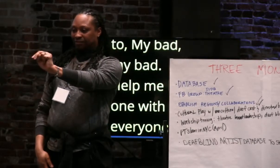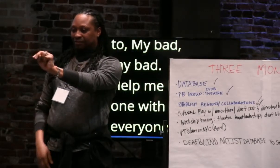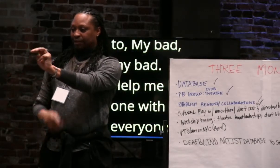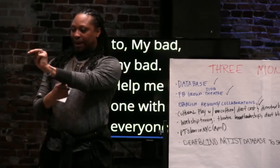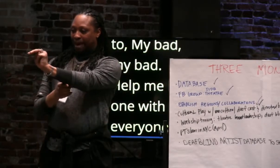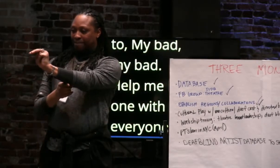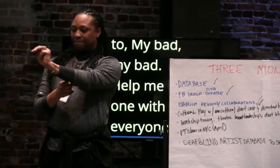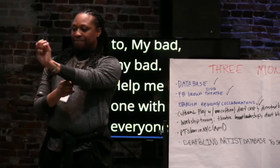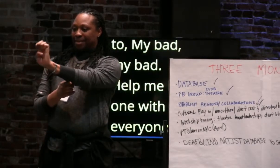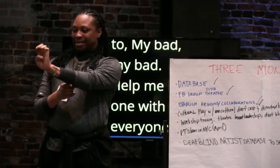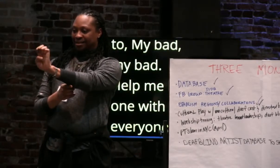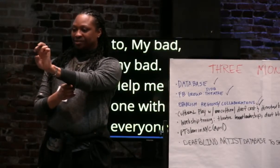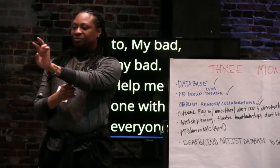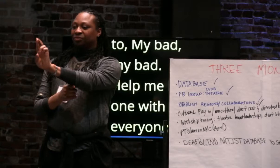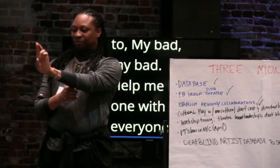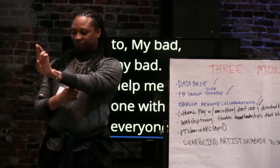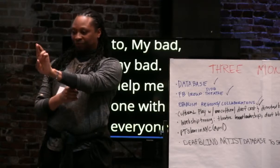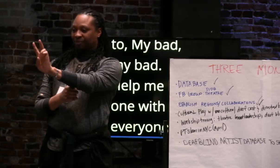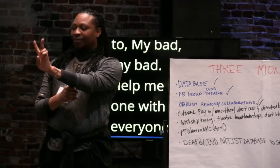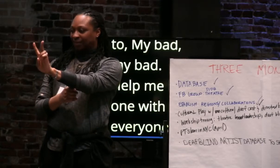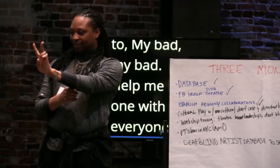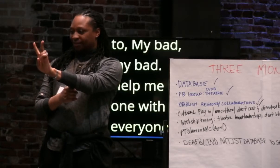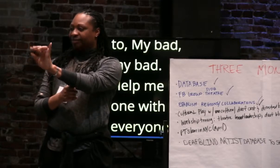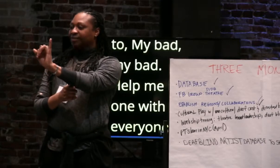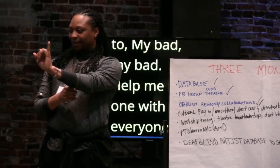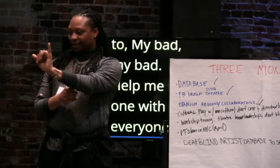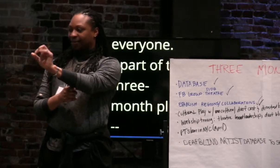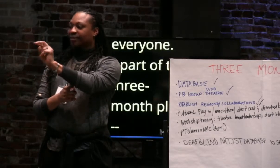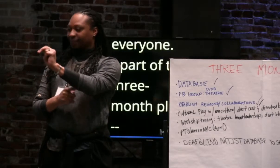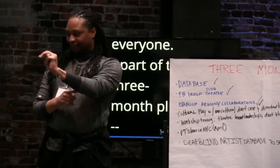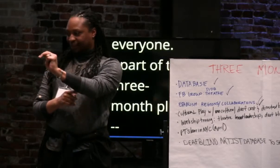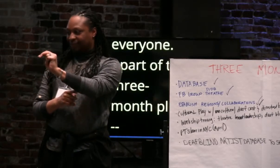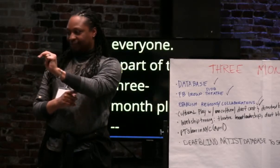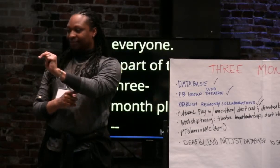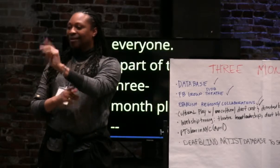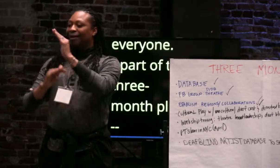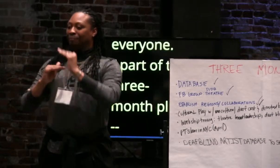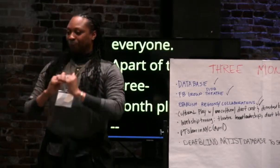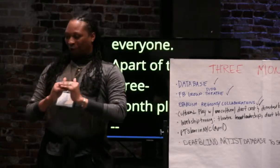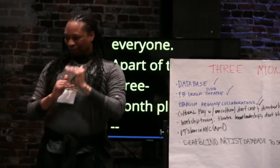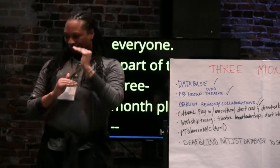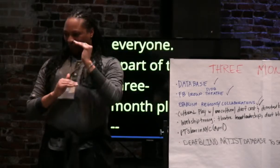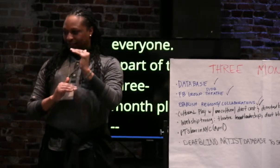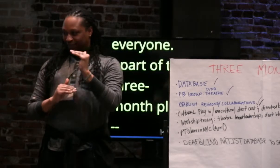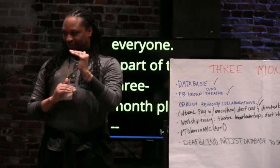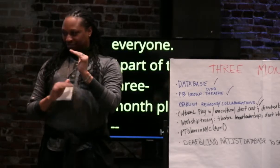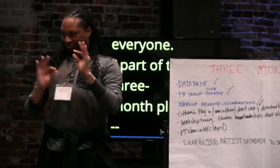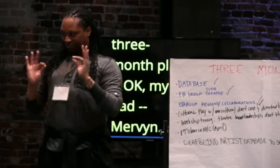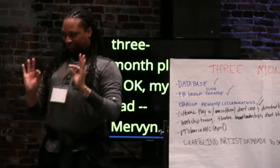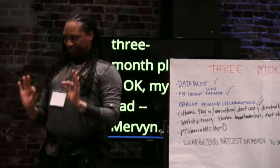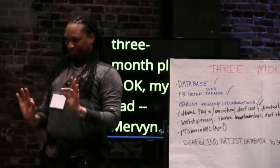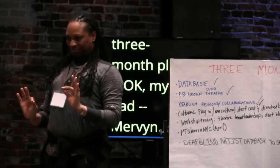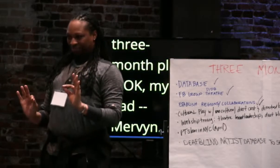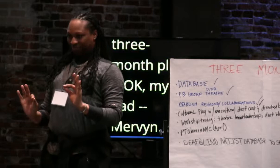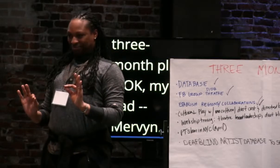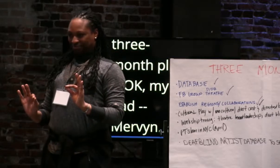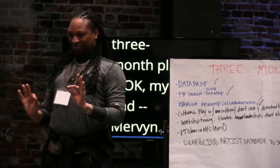Mervyn, I am Mervyn. He, him, his, Mervyn. Okay.